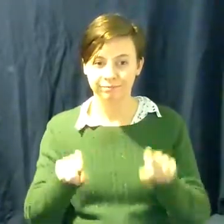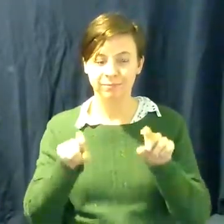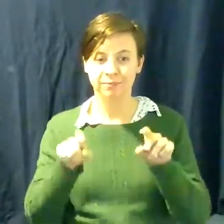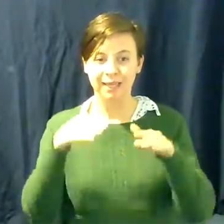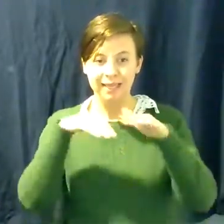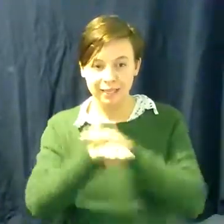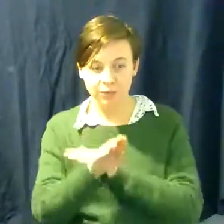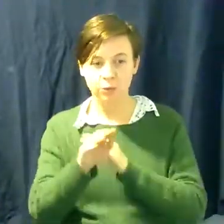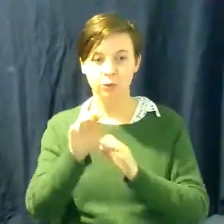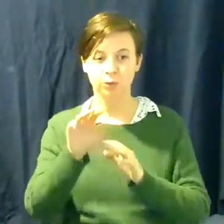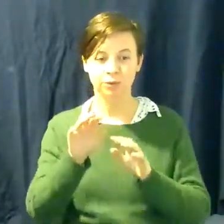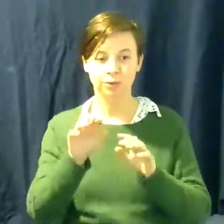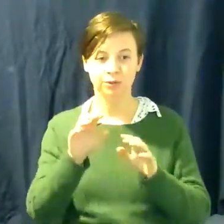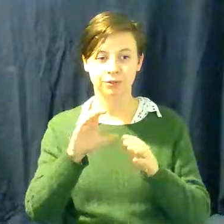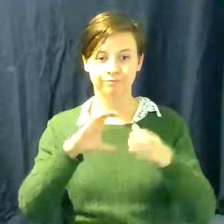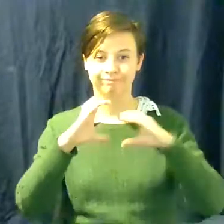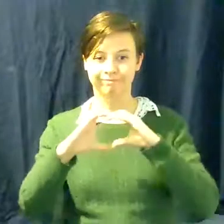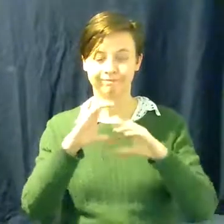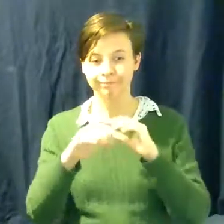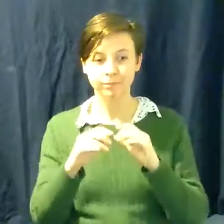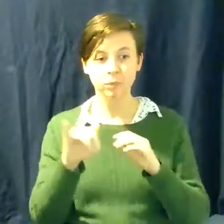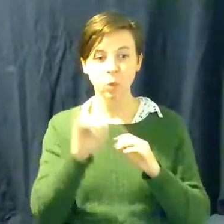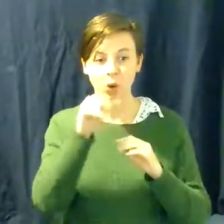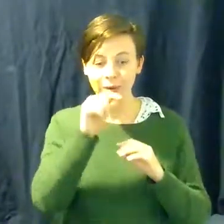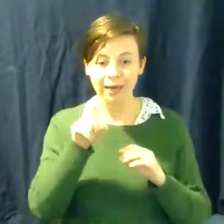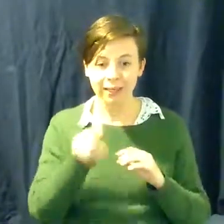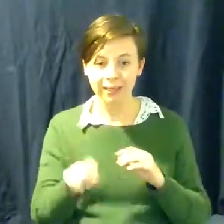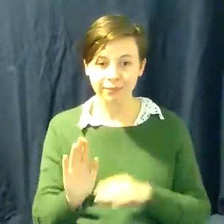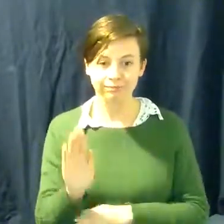Chat" box and he Al